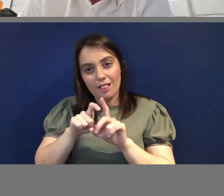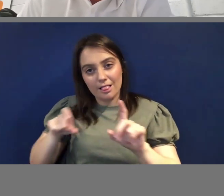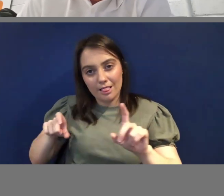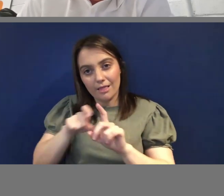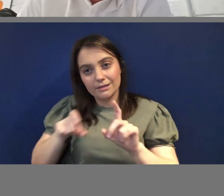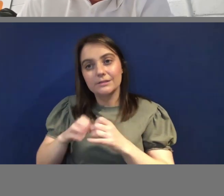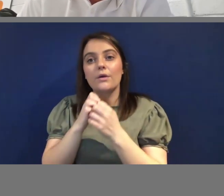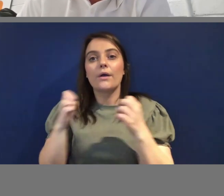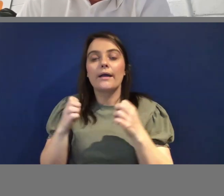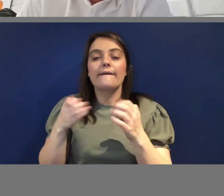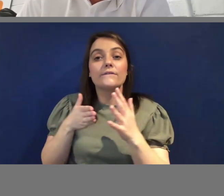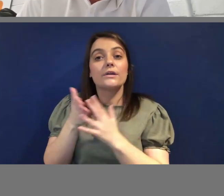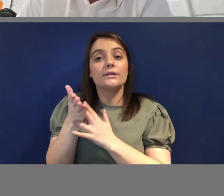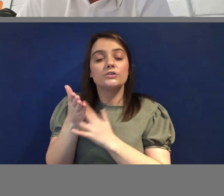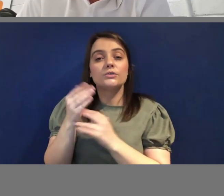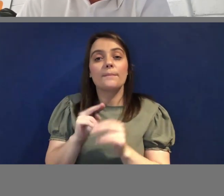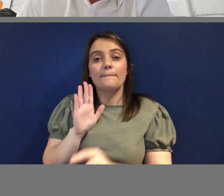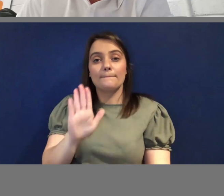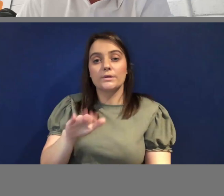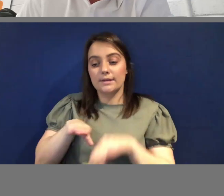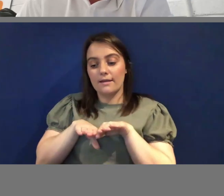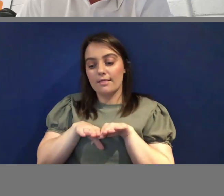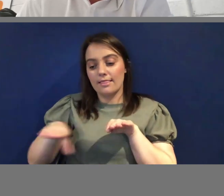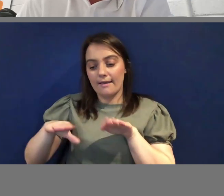entrance must incorporate a level threshold despite the challenge this presents in terms of